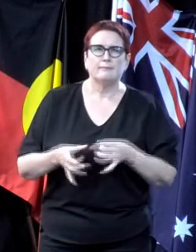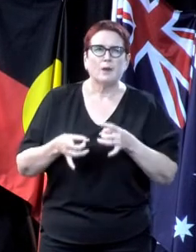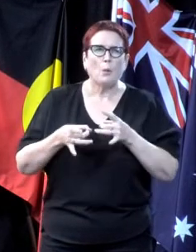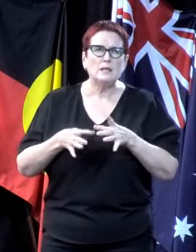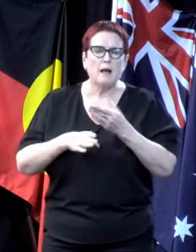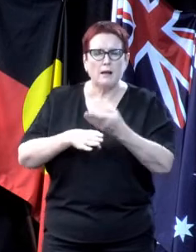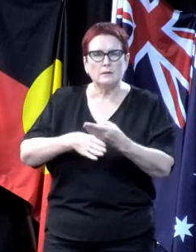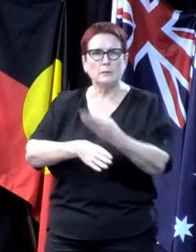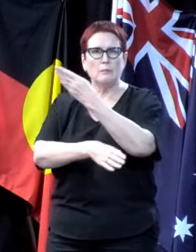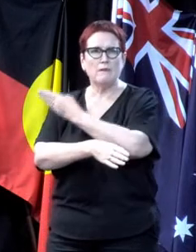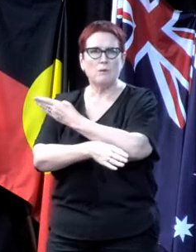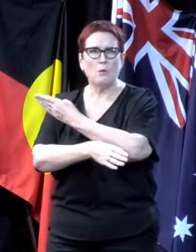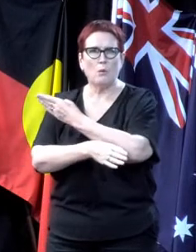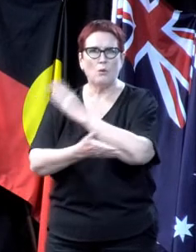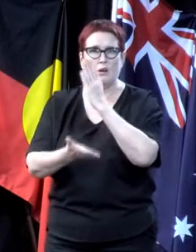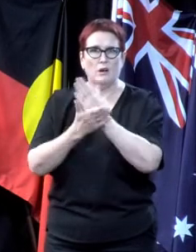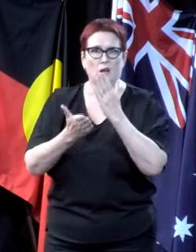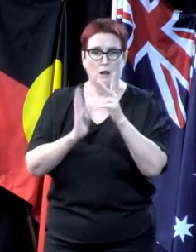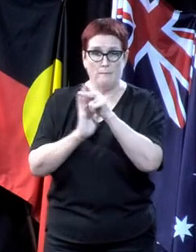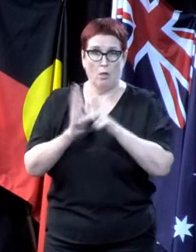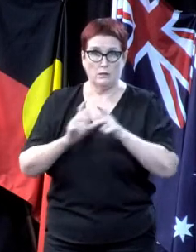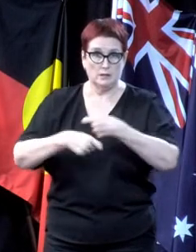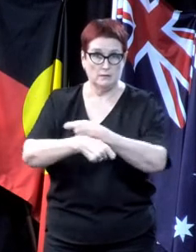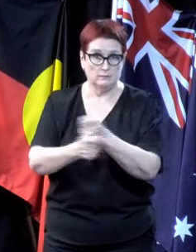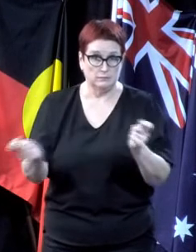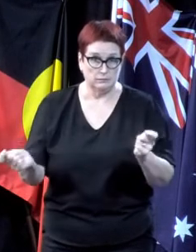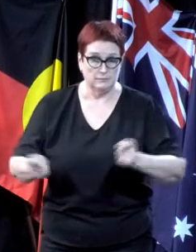actual policy came out, but in saying that, there was always a policy about